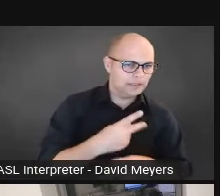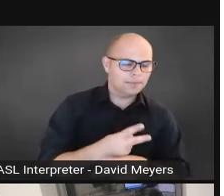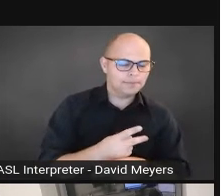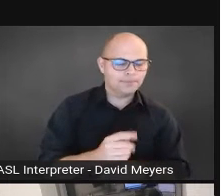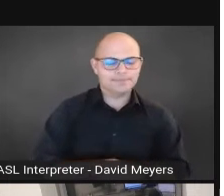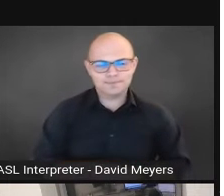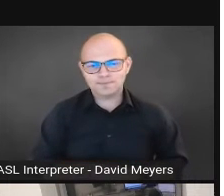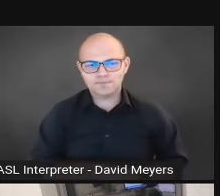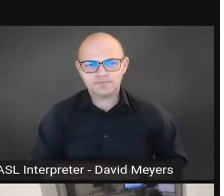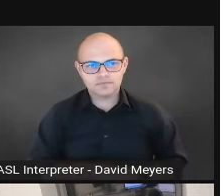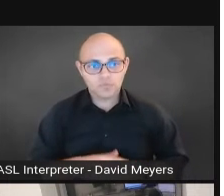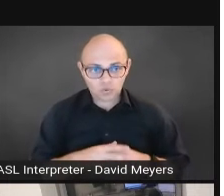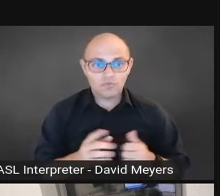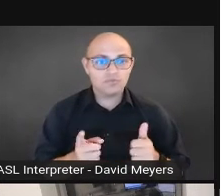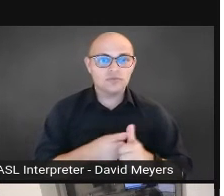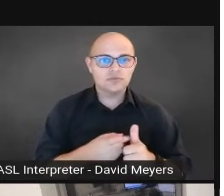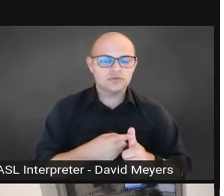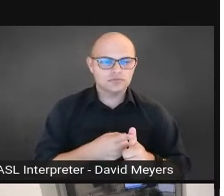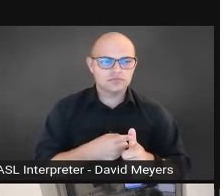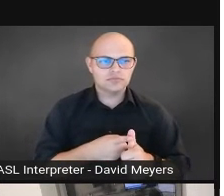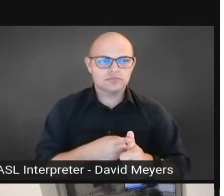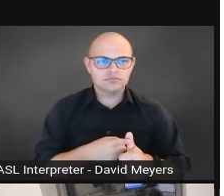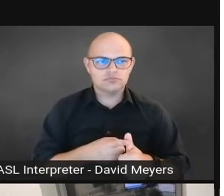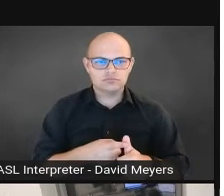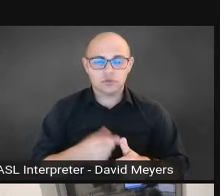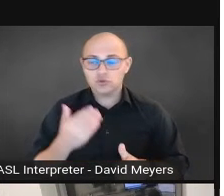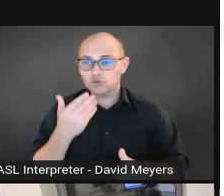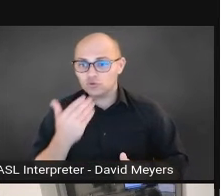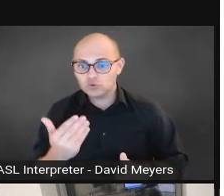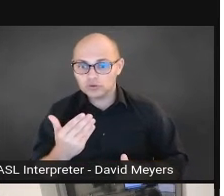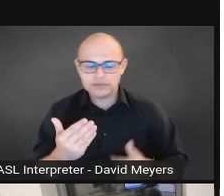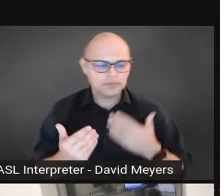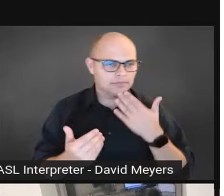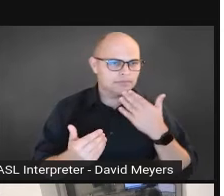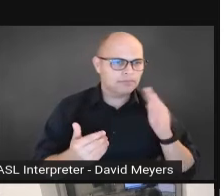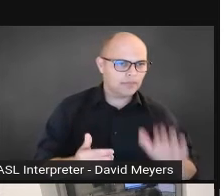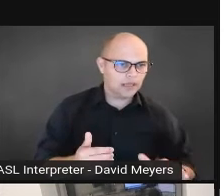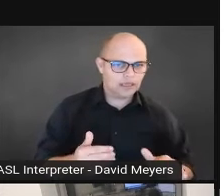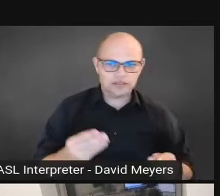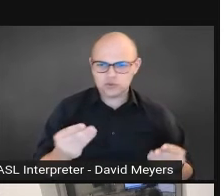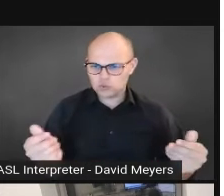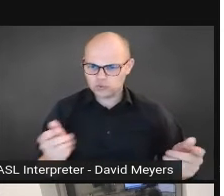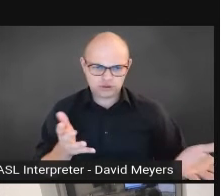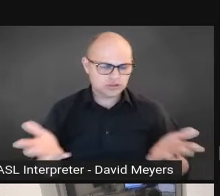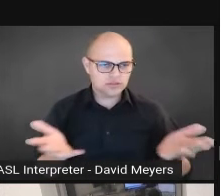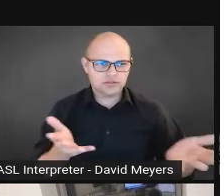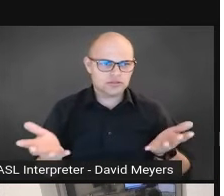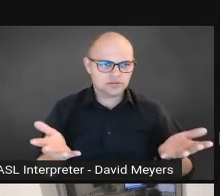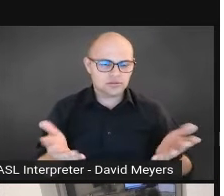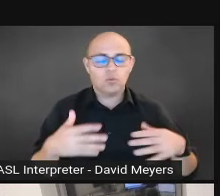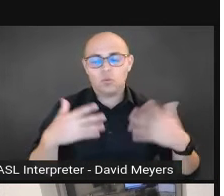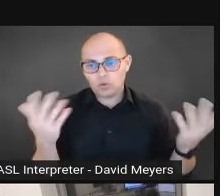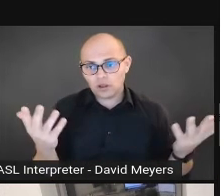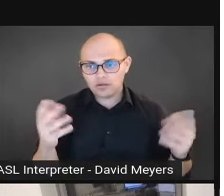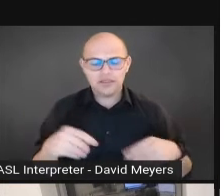What are differences between bad practices and accessibility-oriented solutions? Well, to give you a hands-on experience,